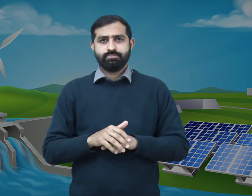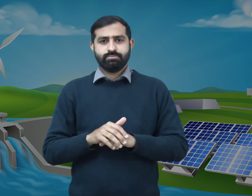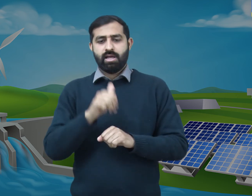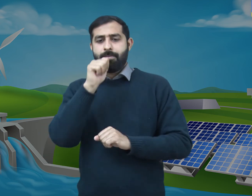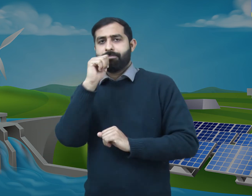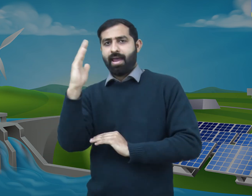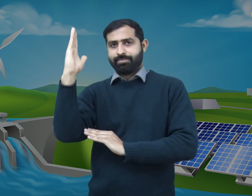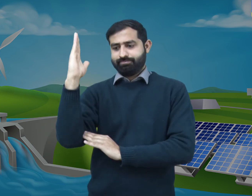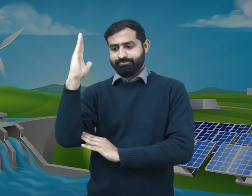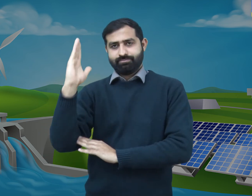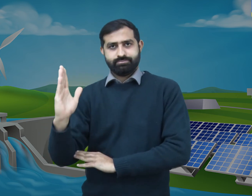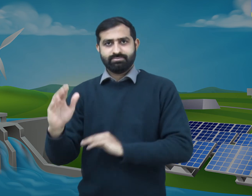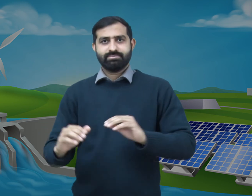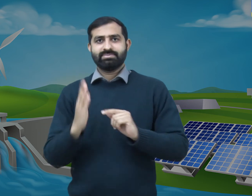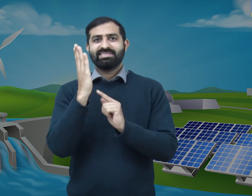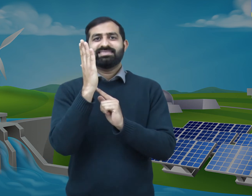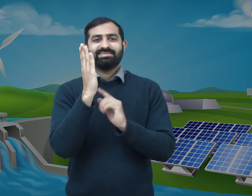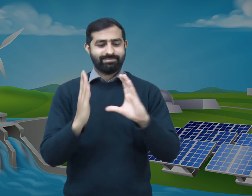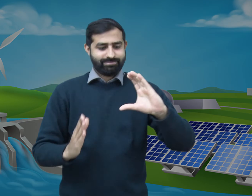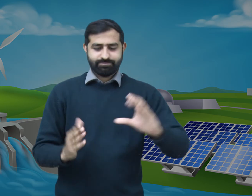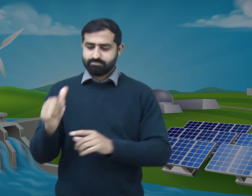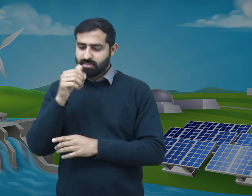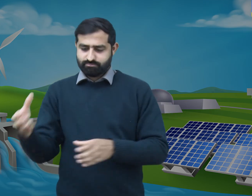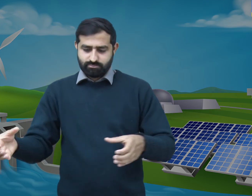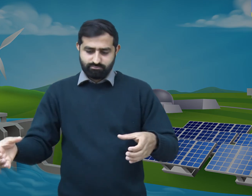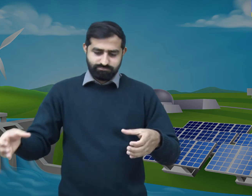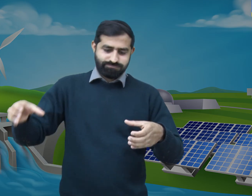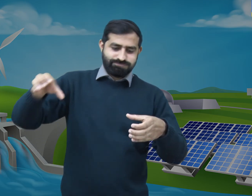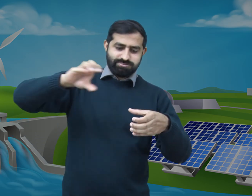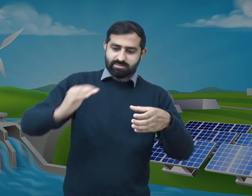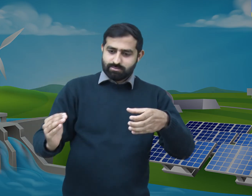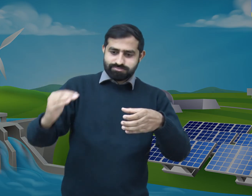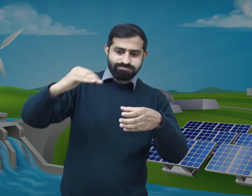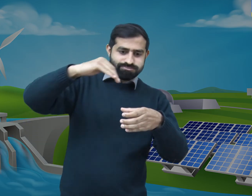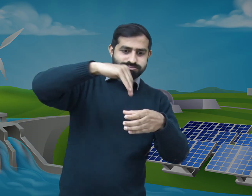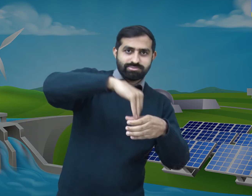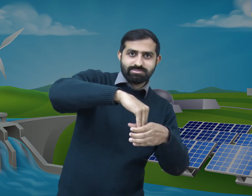Example, we tilt a water bottle to fill a glass with water.